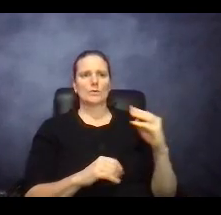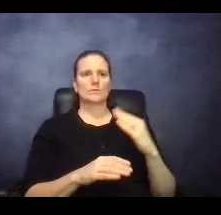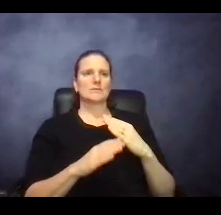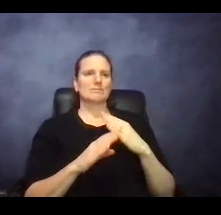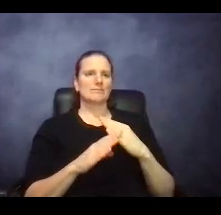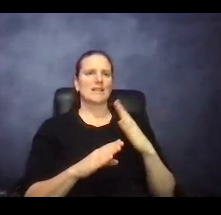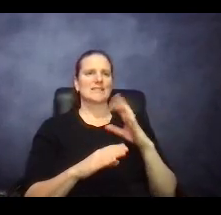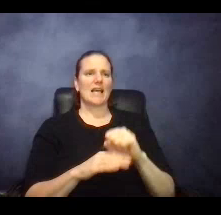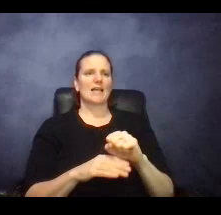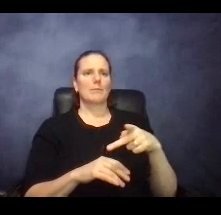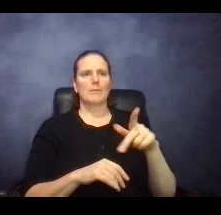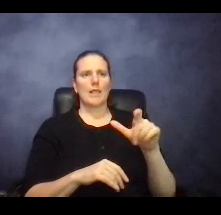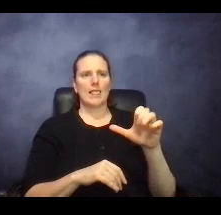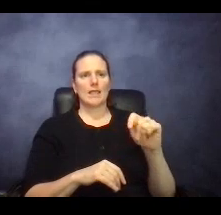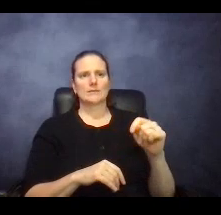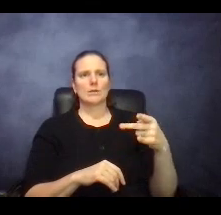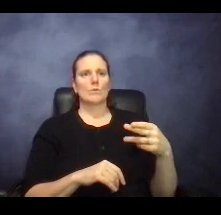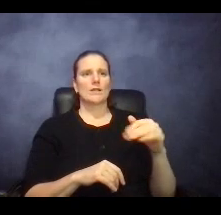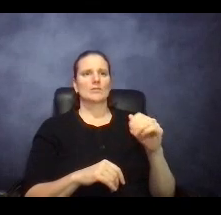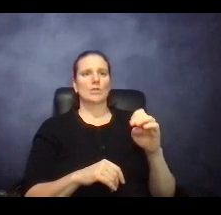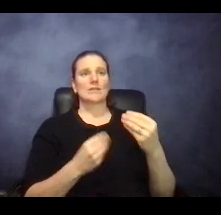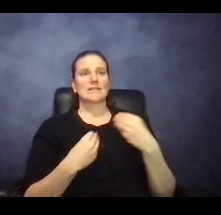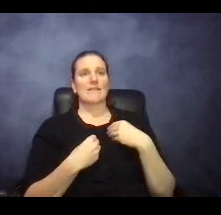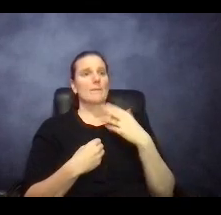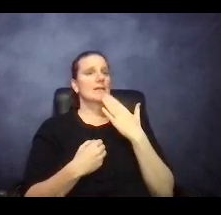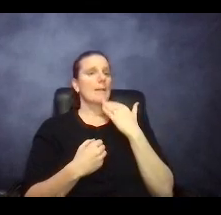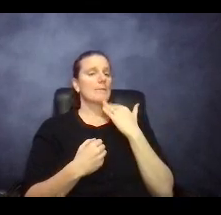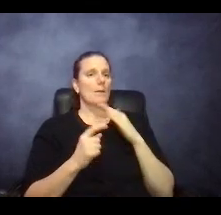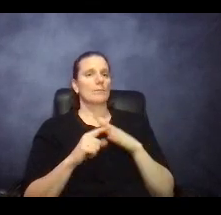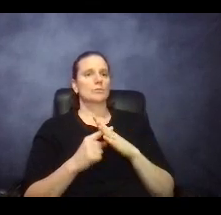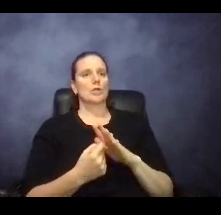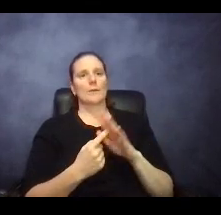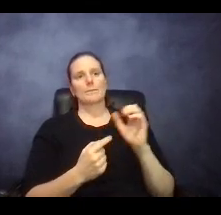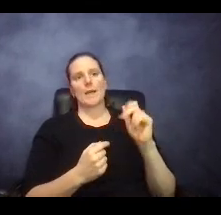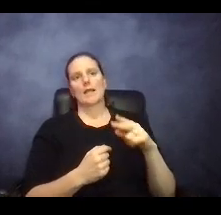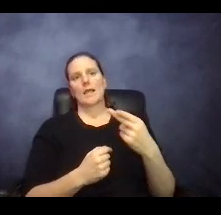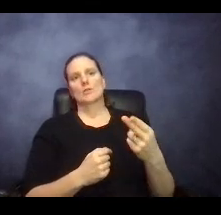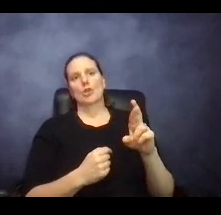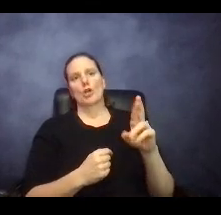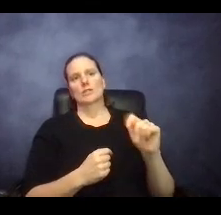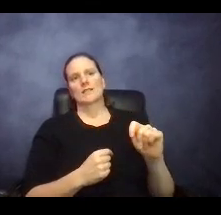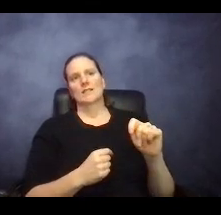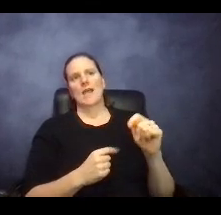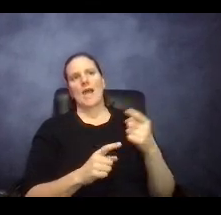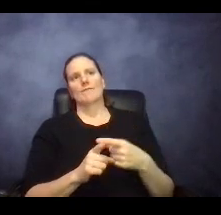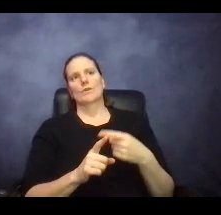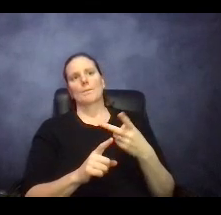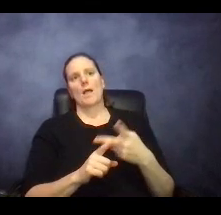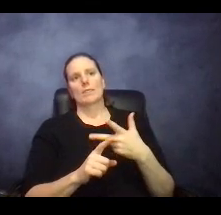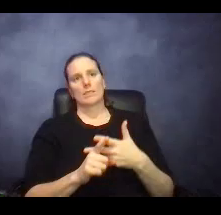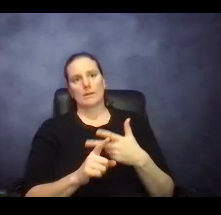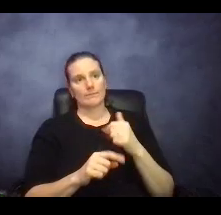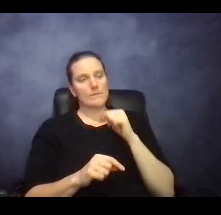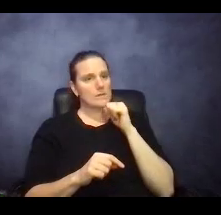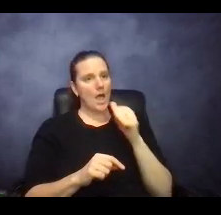The prednisone has given me diabetes and I've been able to start back on HRT finally after months of not being able to take it.